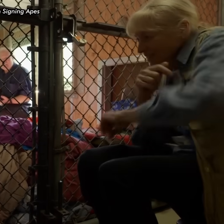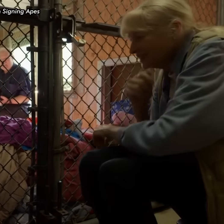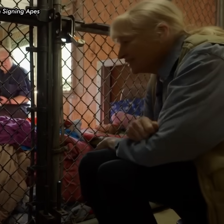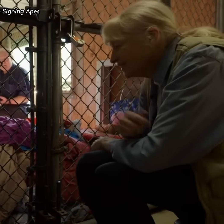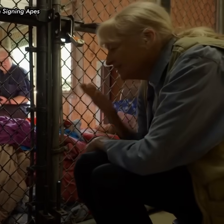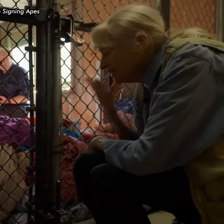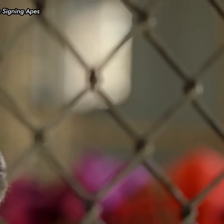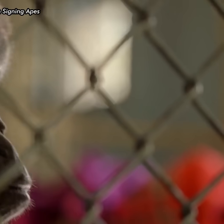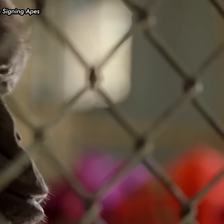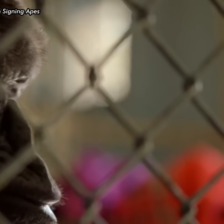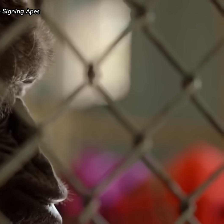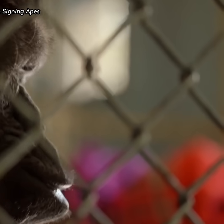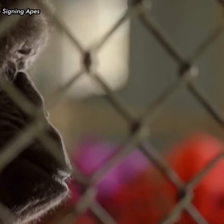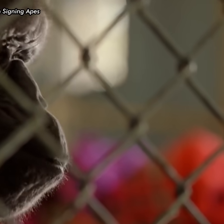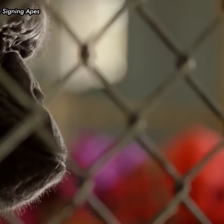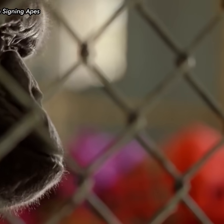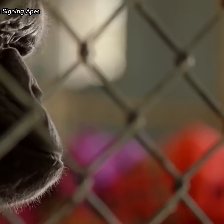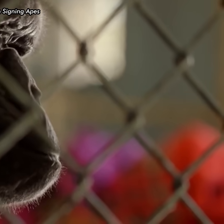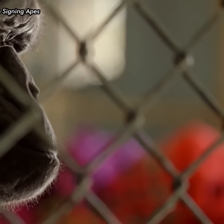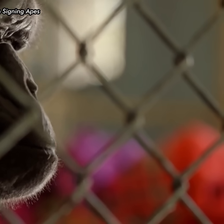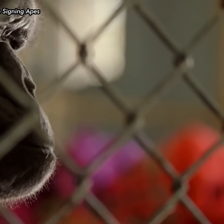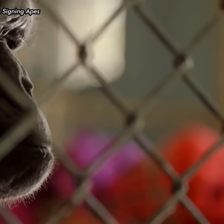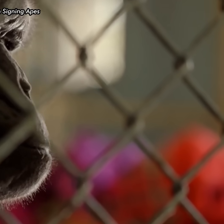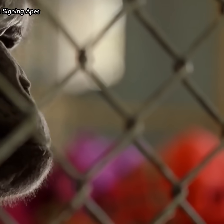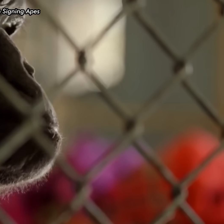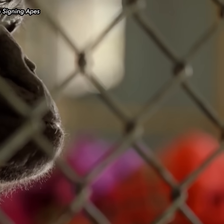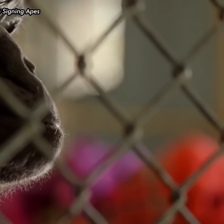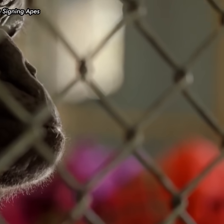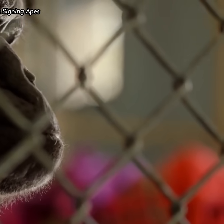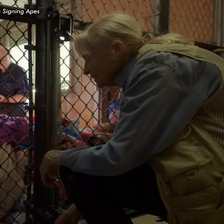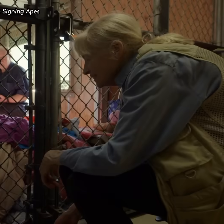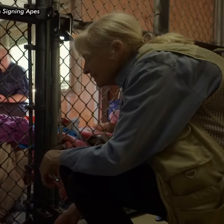It's near impossible to verify the claims that apes have learned the number of signs that are being claimed.